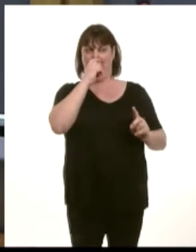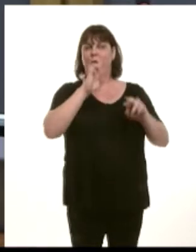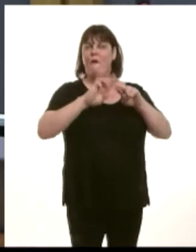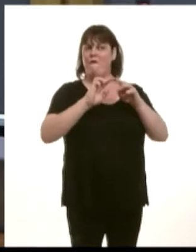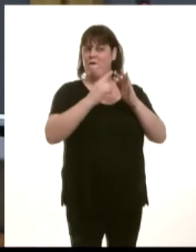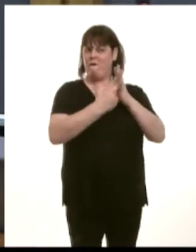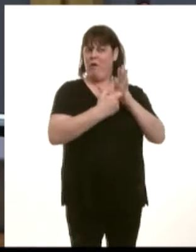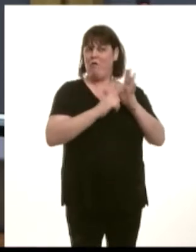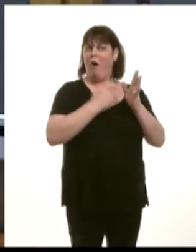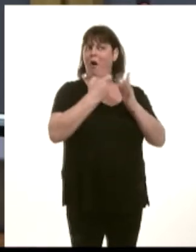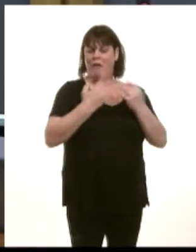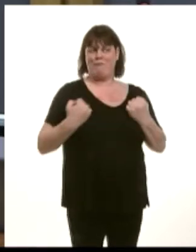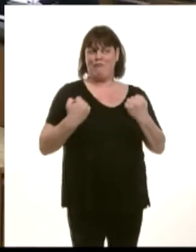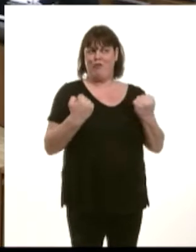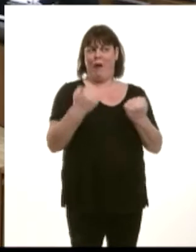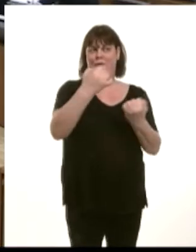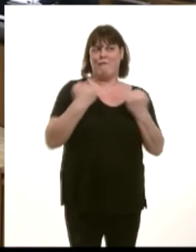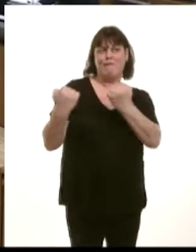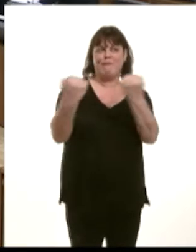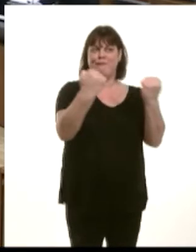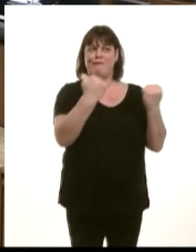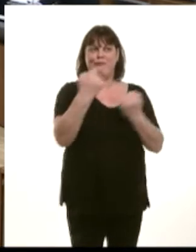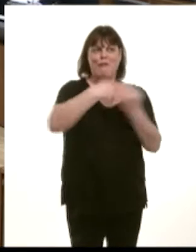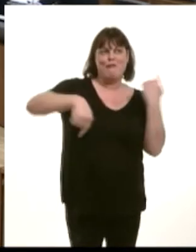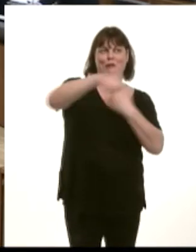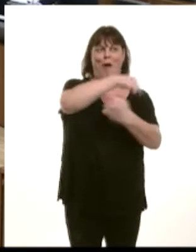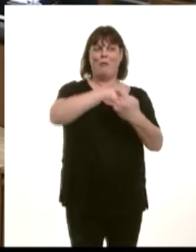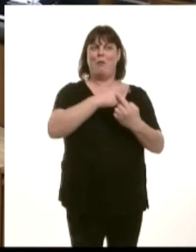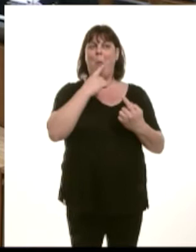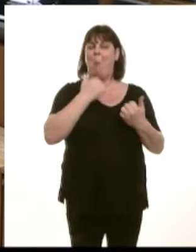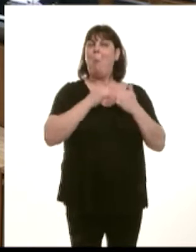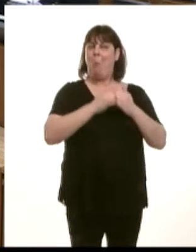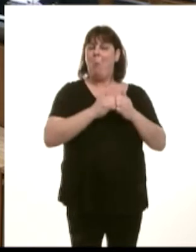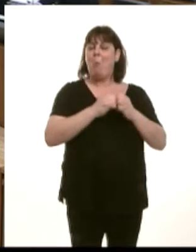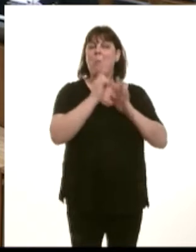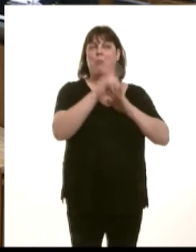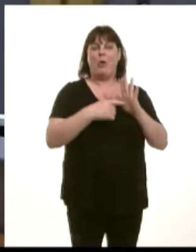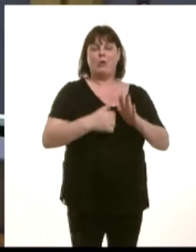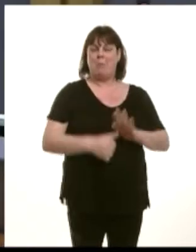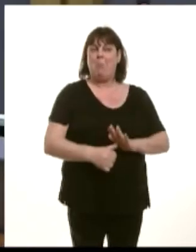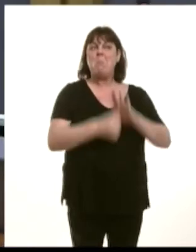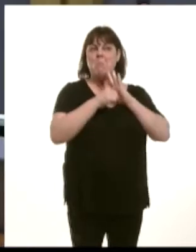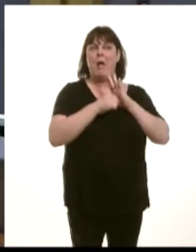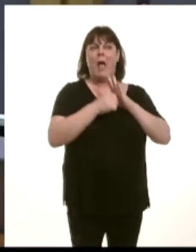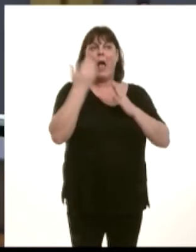that is very worth while doing. It’s not easy to get into the car; if the Member has had the same experience, he will